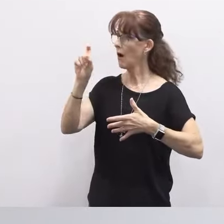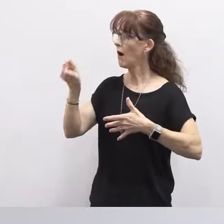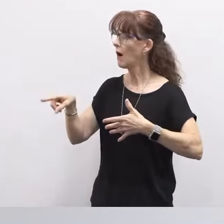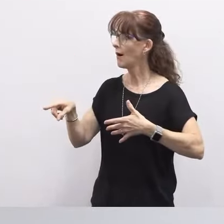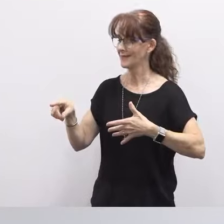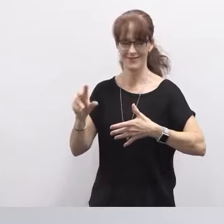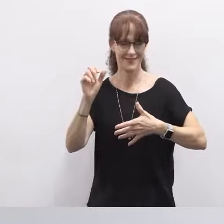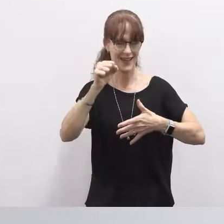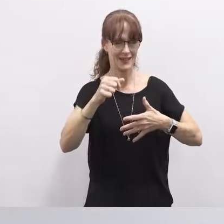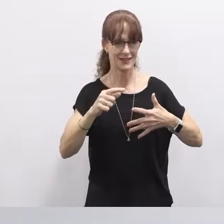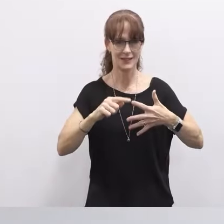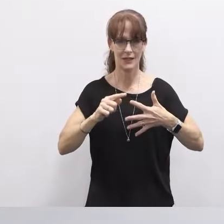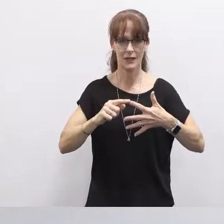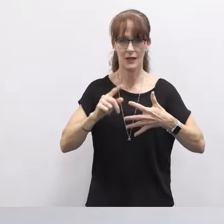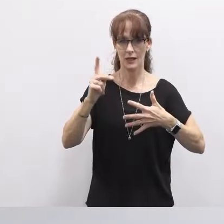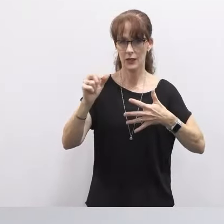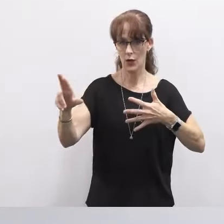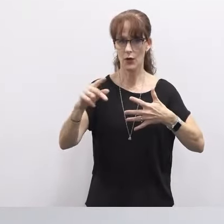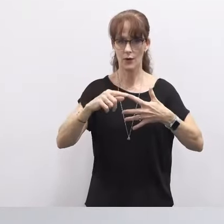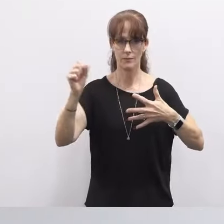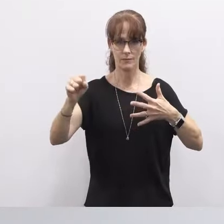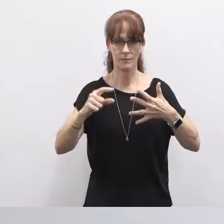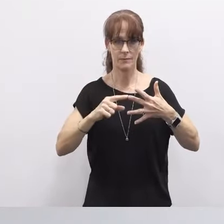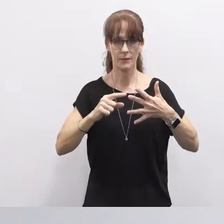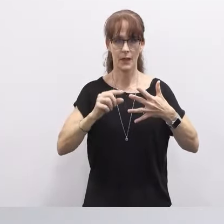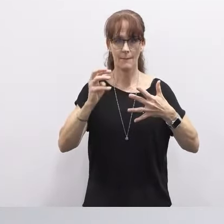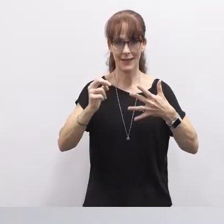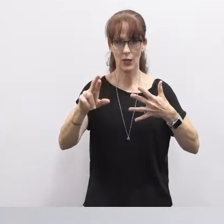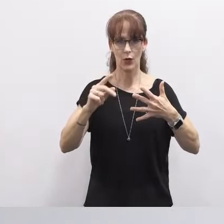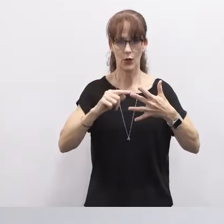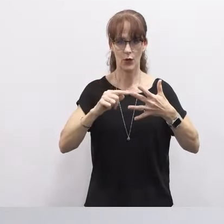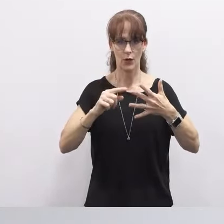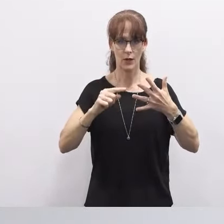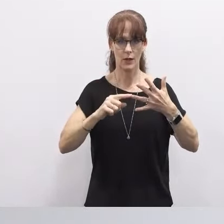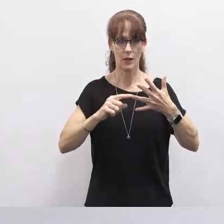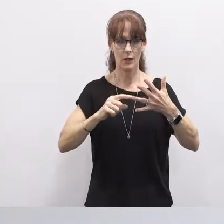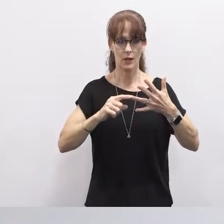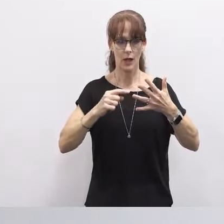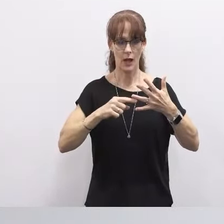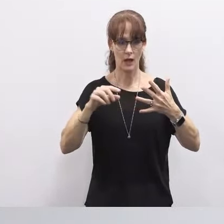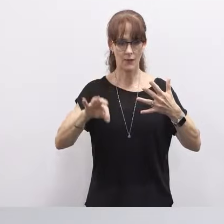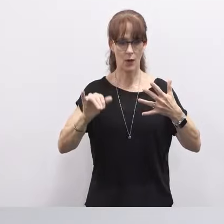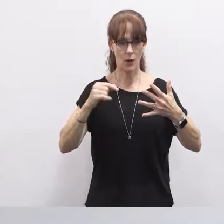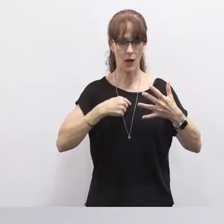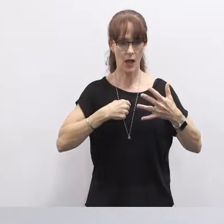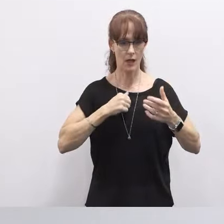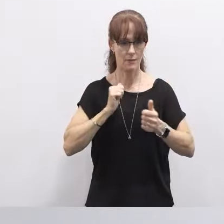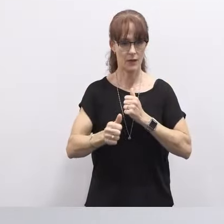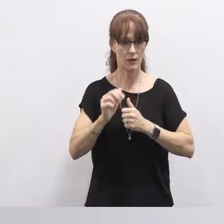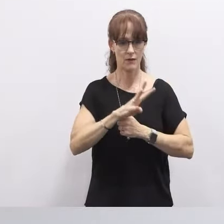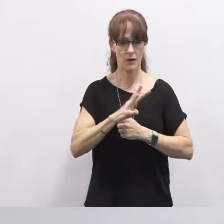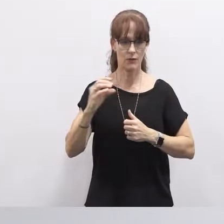Aye. Ms. Kerr. Aye. Mr. Miller. Aye. And I also vote aye so that passes four, zero.